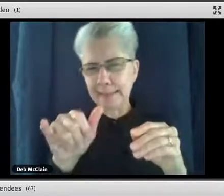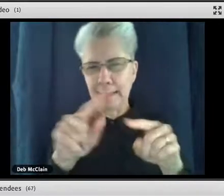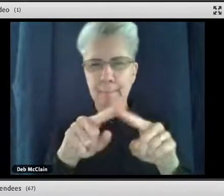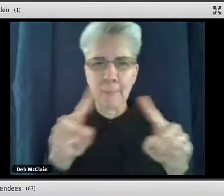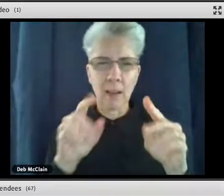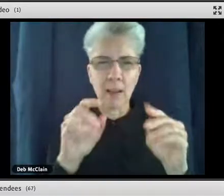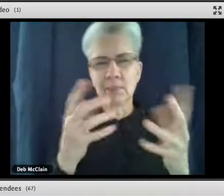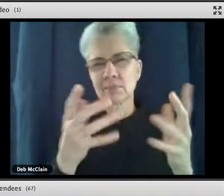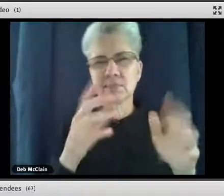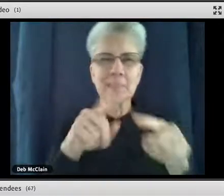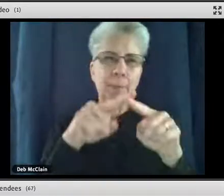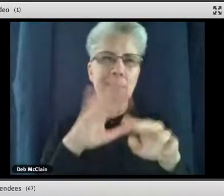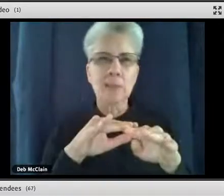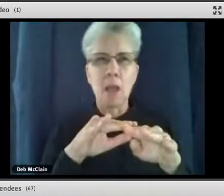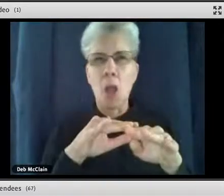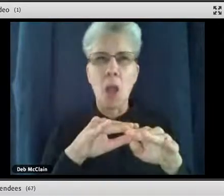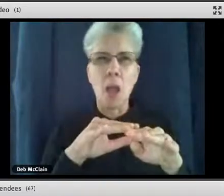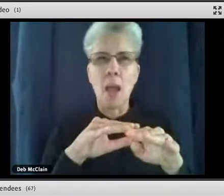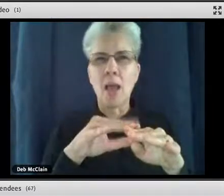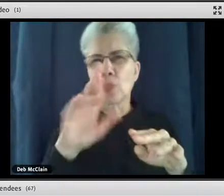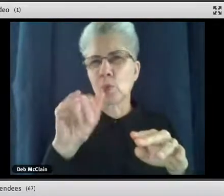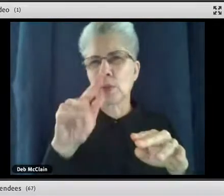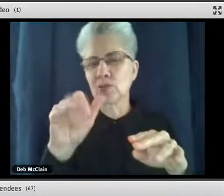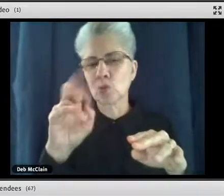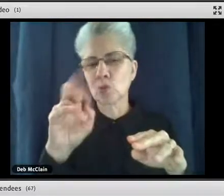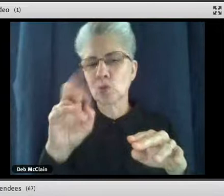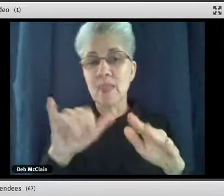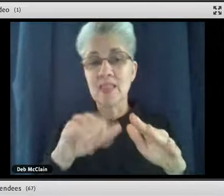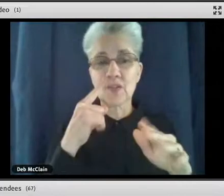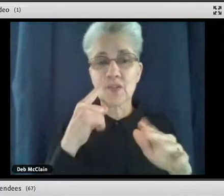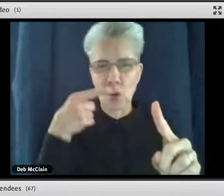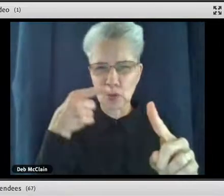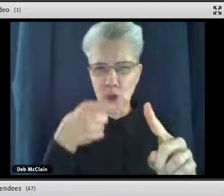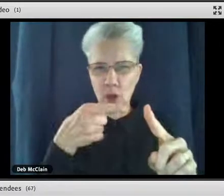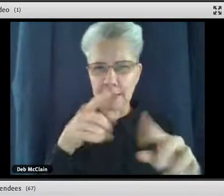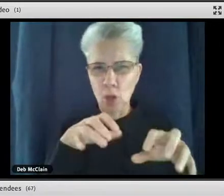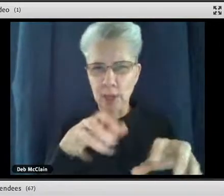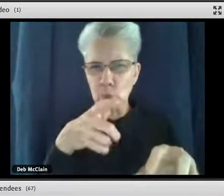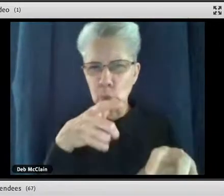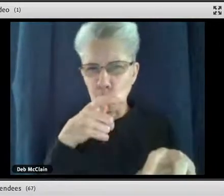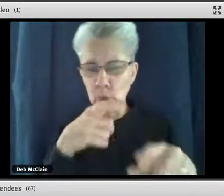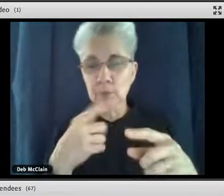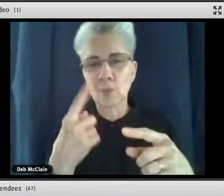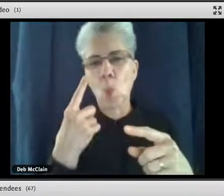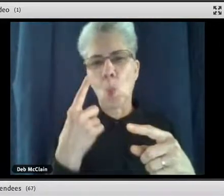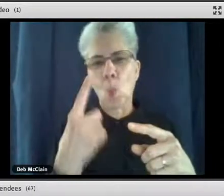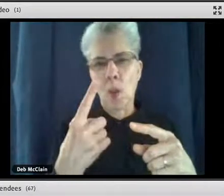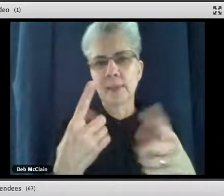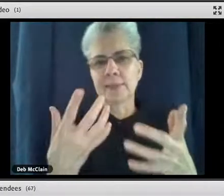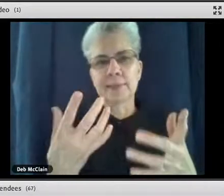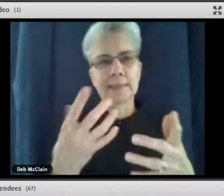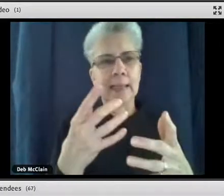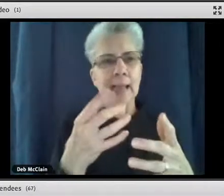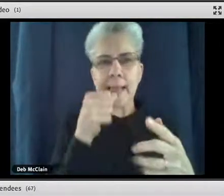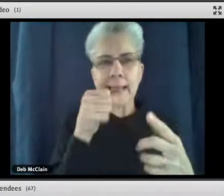This one little bit more tricky, but kind of more or less tricky, depending on the resource. So this is for target audience,